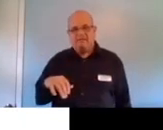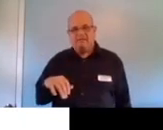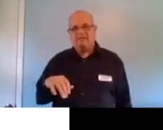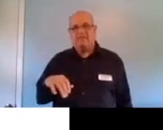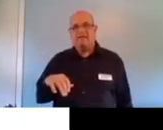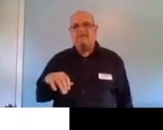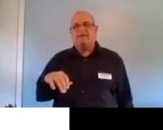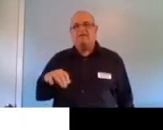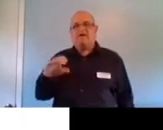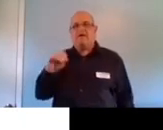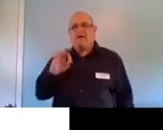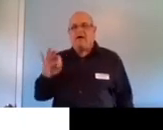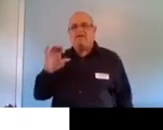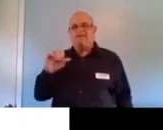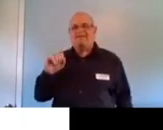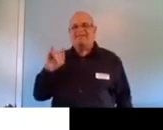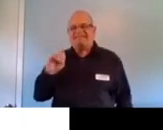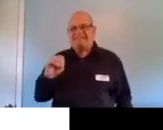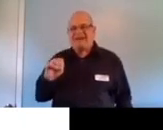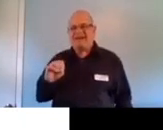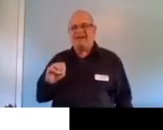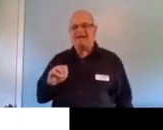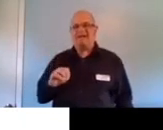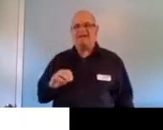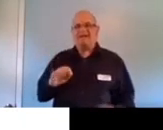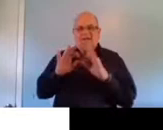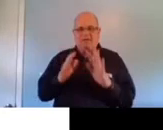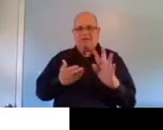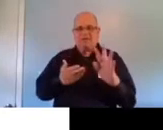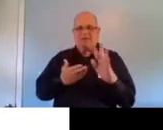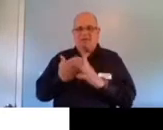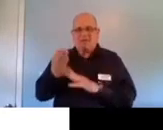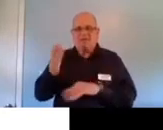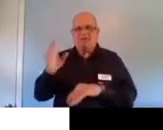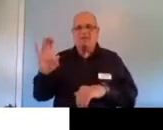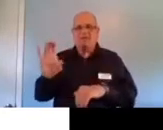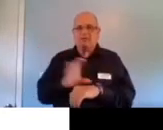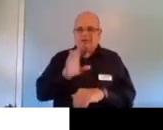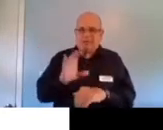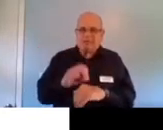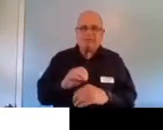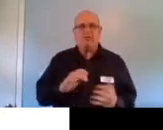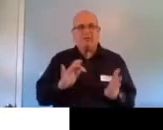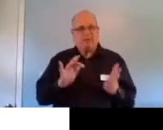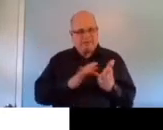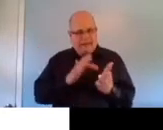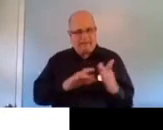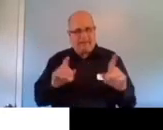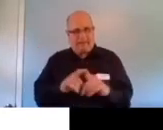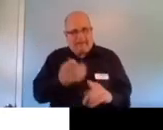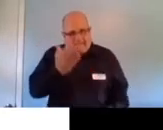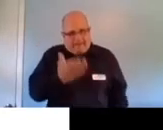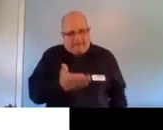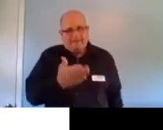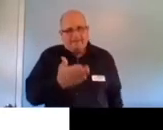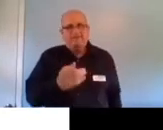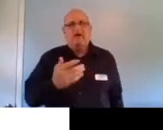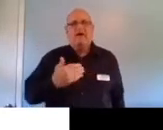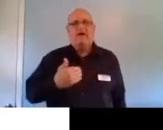interpreter that is accessed through a computer or tablet, so kind of like the picture set up here. You would have the healthcare worker and the